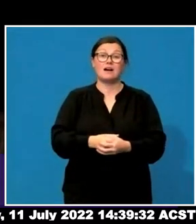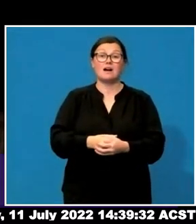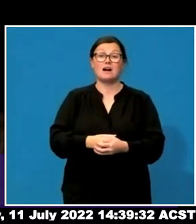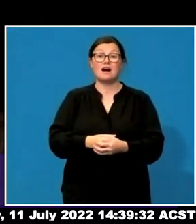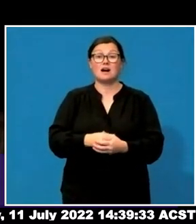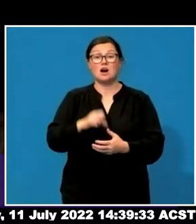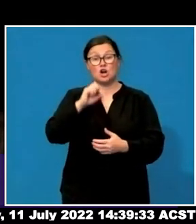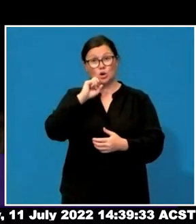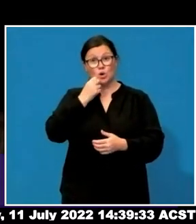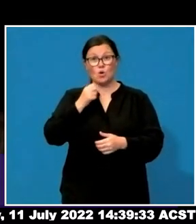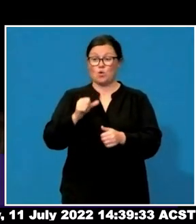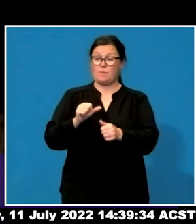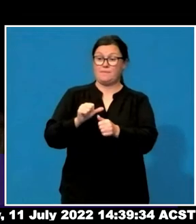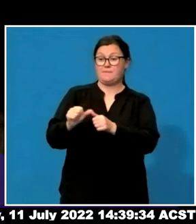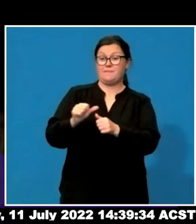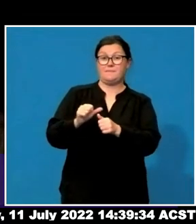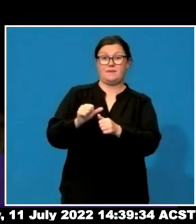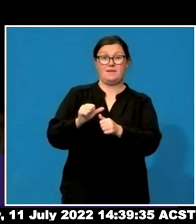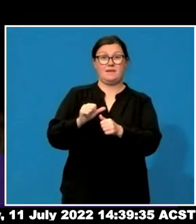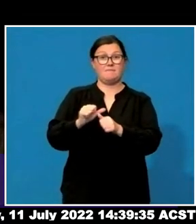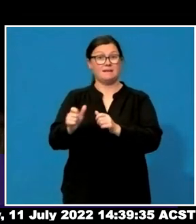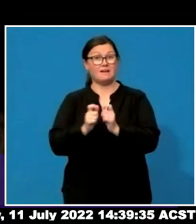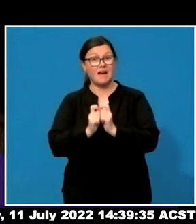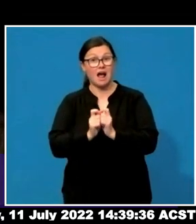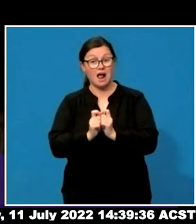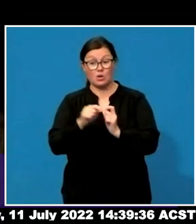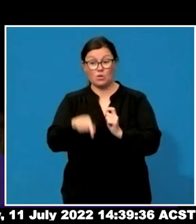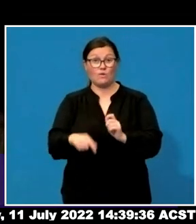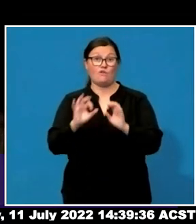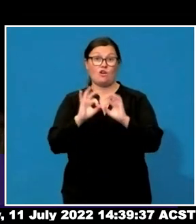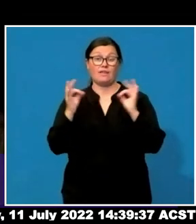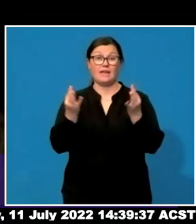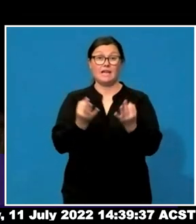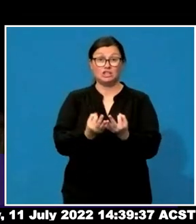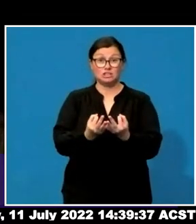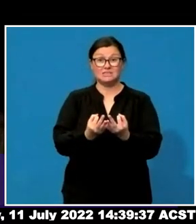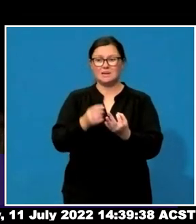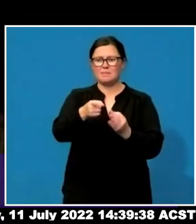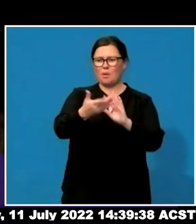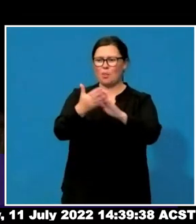spent by the agency, and the community would be benefitting as well because there would be